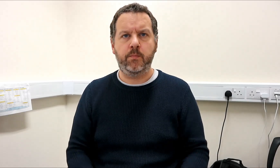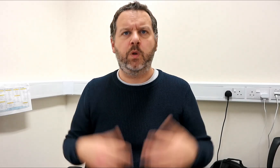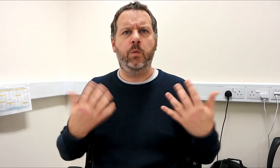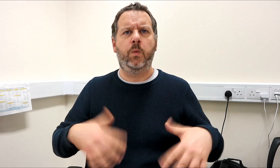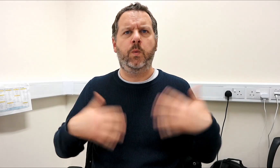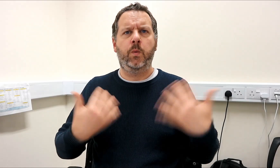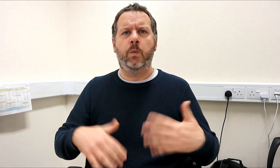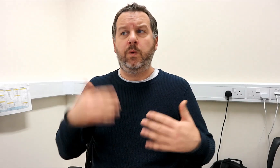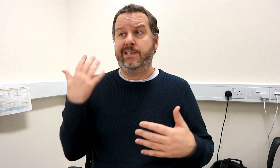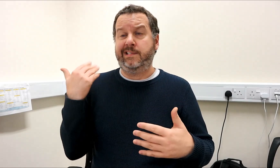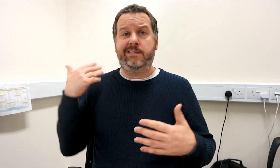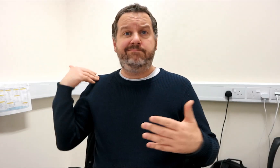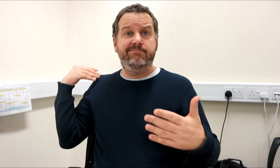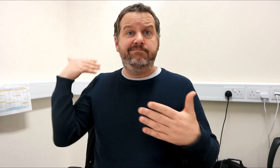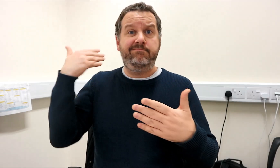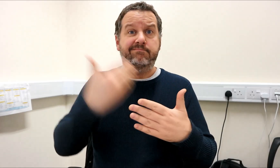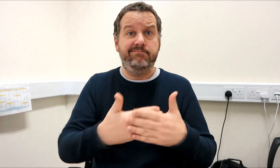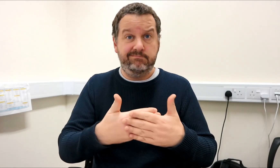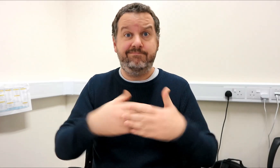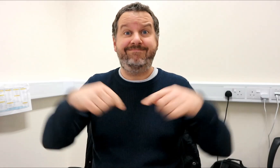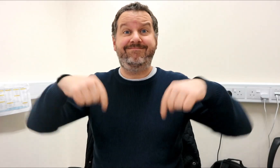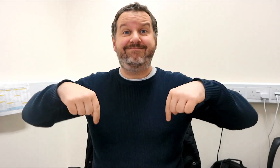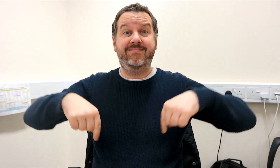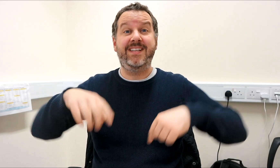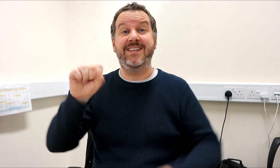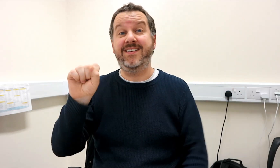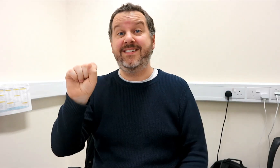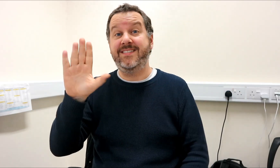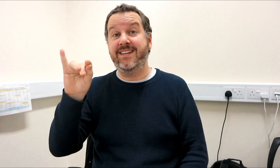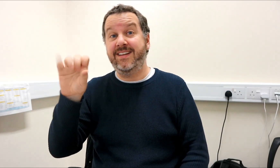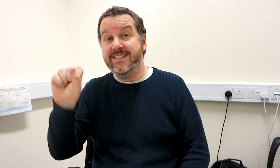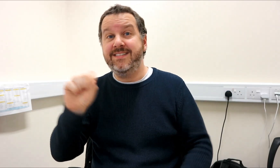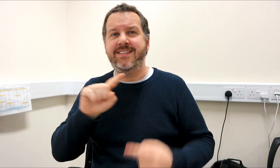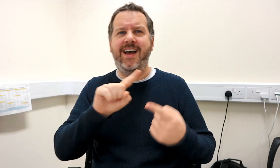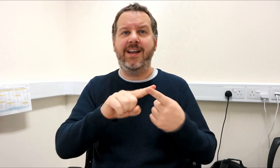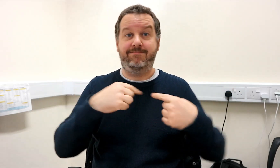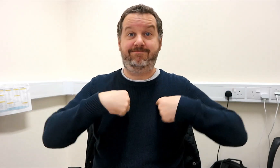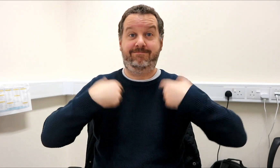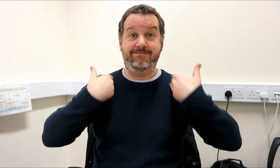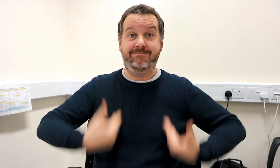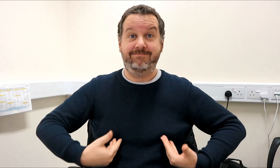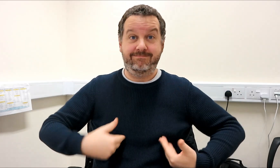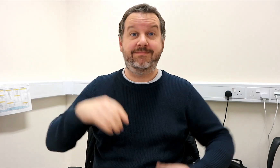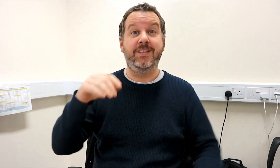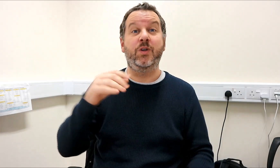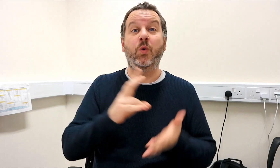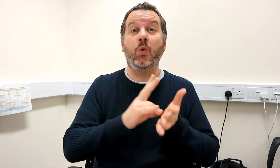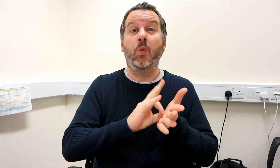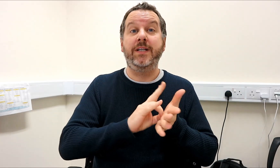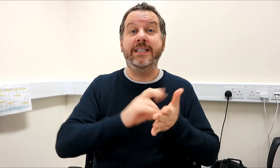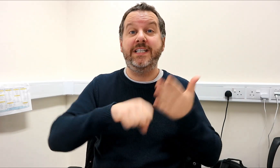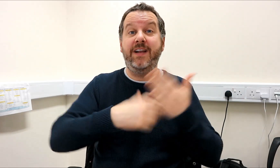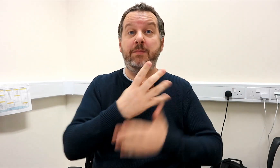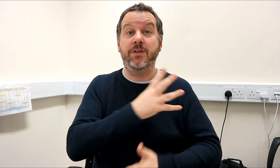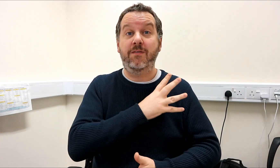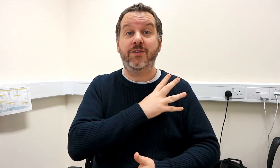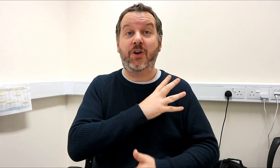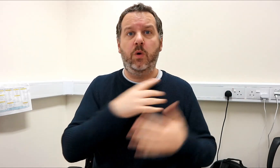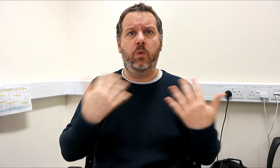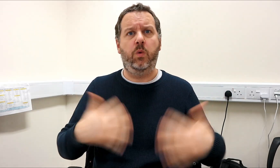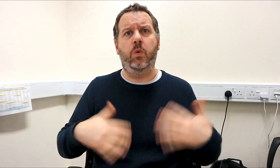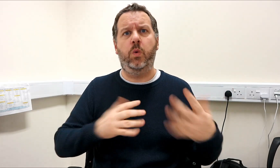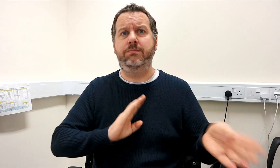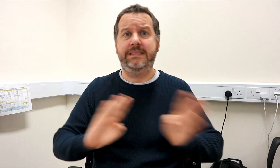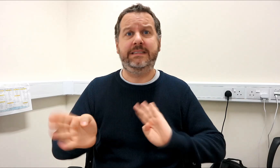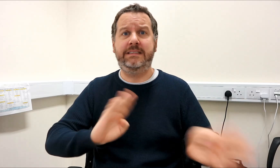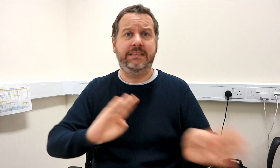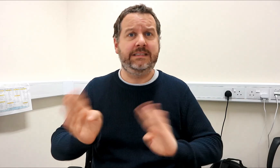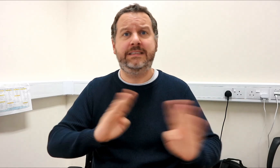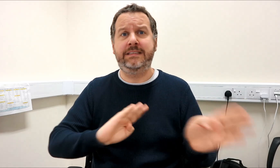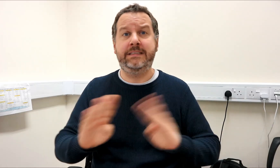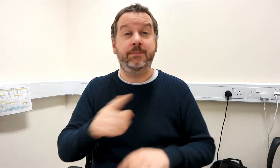It has been a busy period for SLIS and Quality Development Officer.